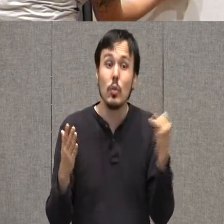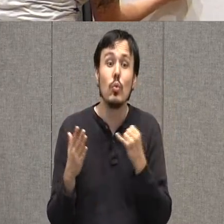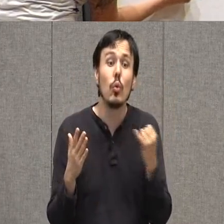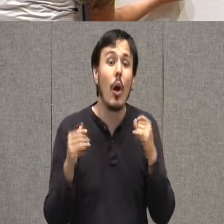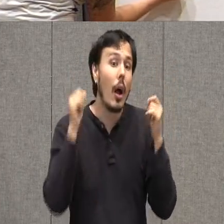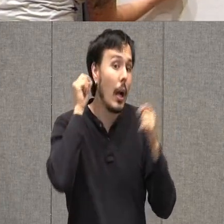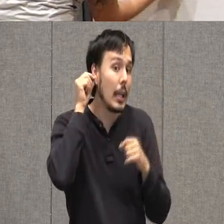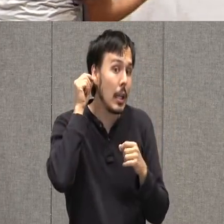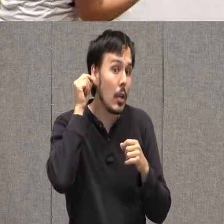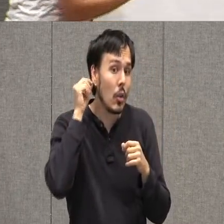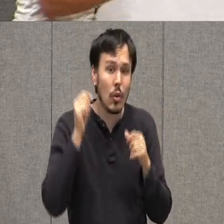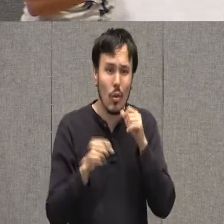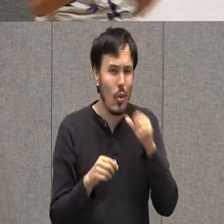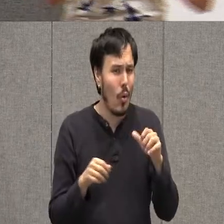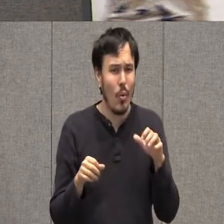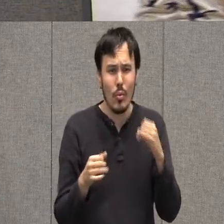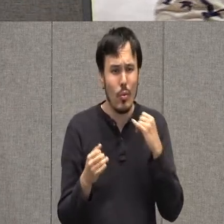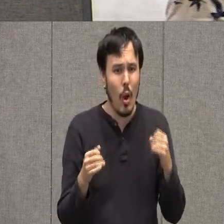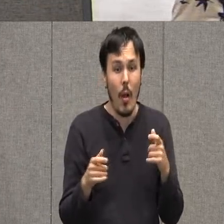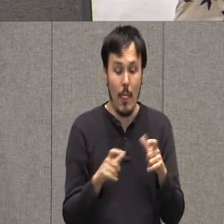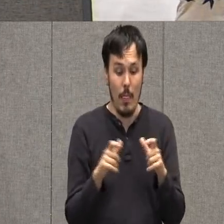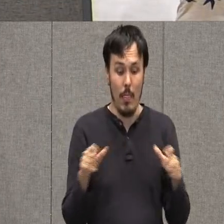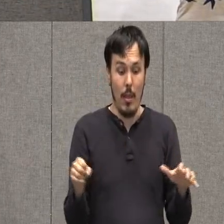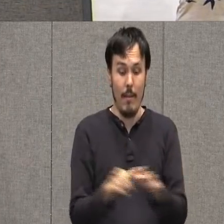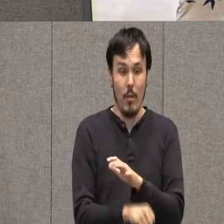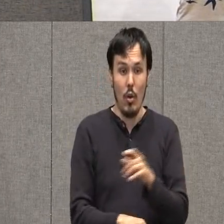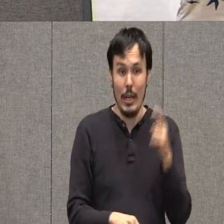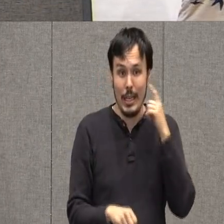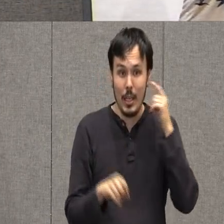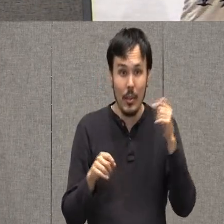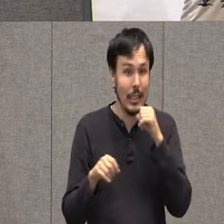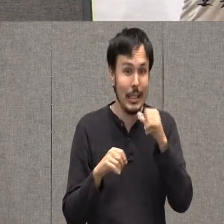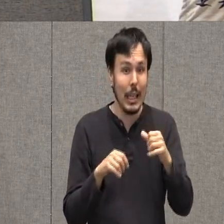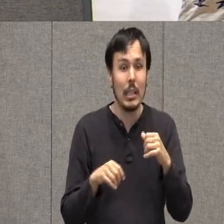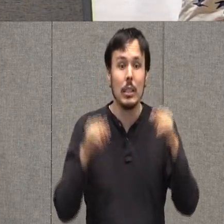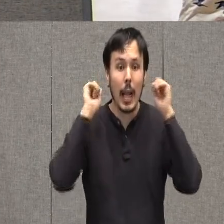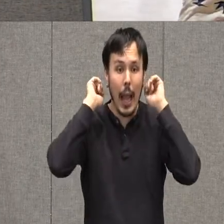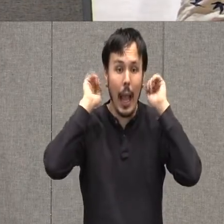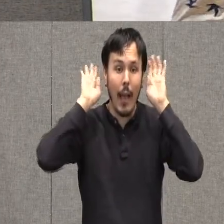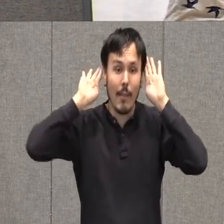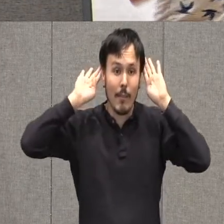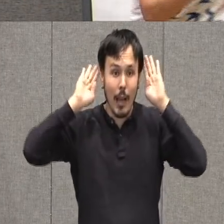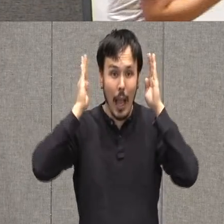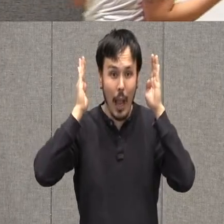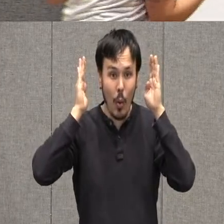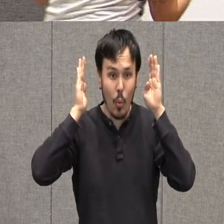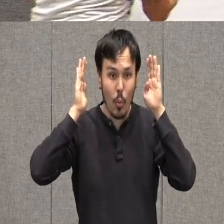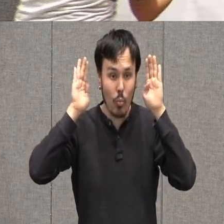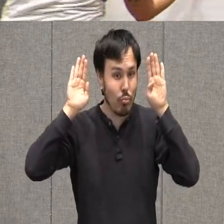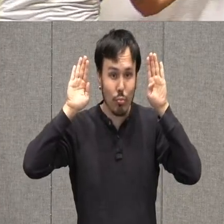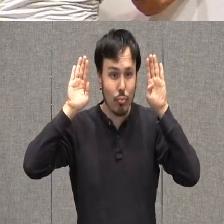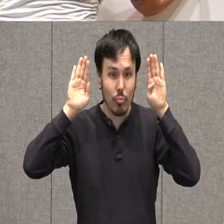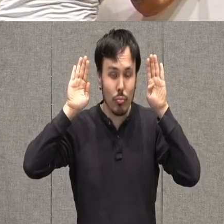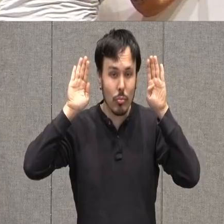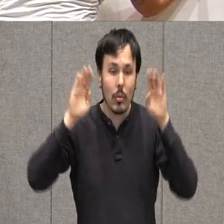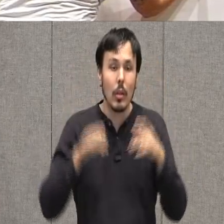you don't wanna draw a full ear 'cause when you're looking at a person, we don't see our ears sticking all the way out. We see them as these kind of little,